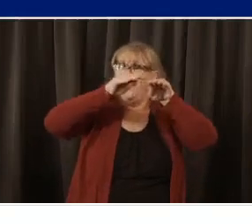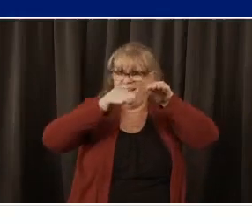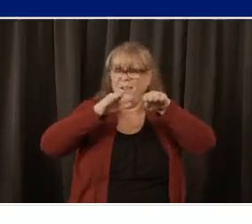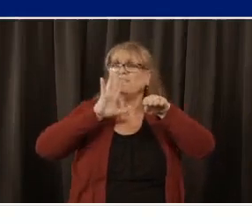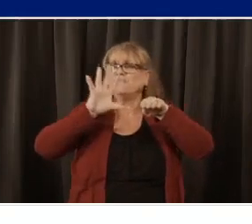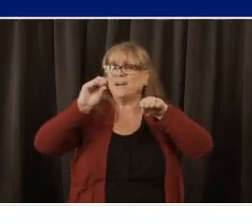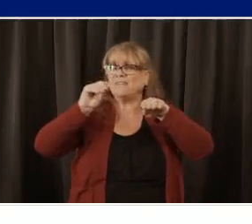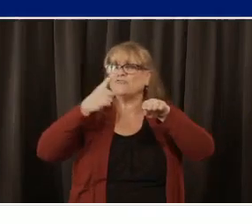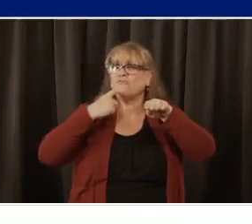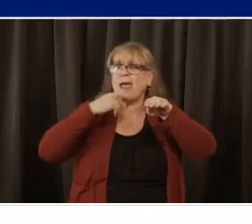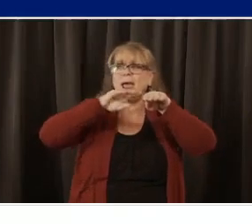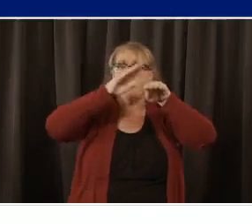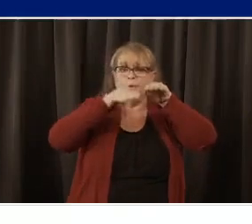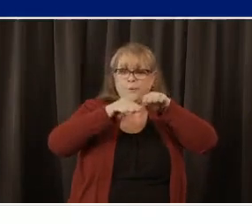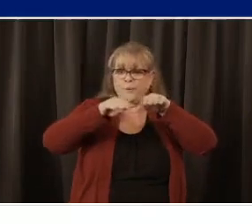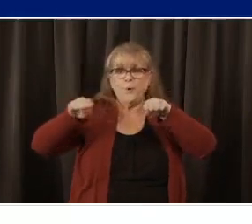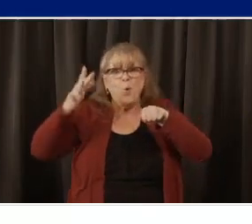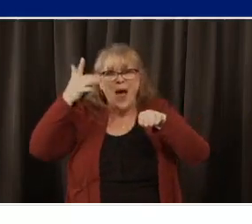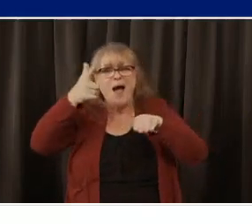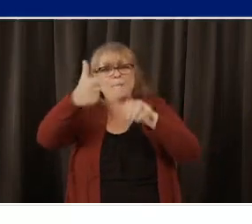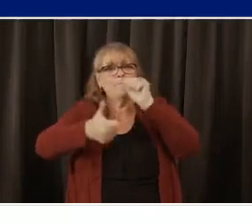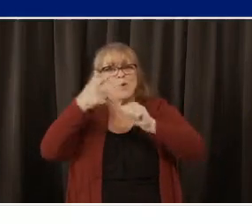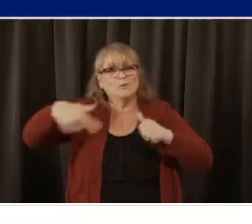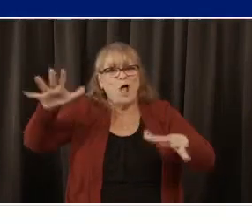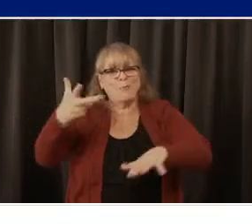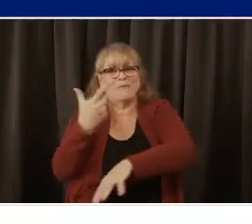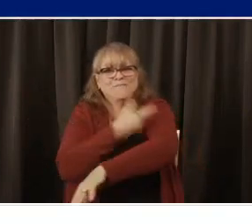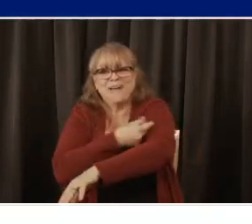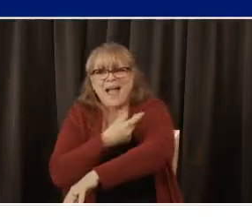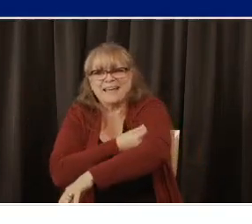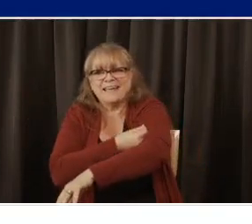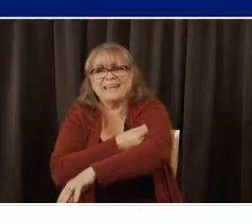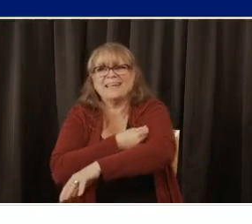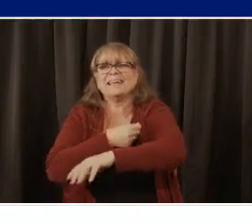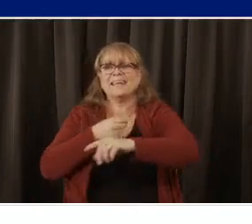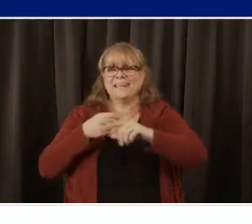previous press conferences I've shown this data for specifically looking at that gap that was we